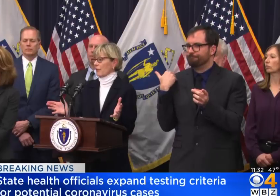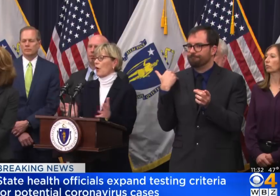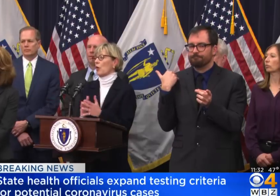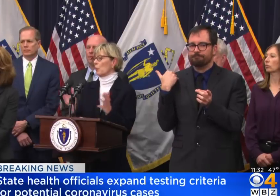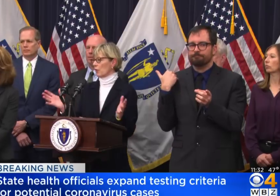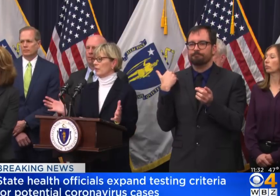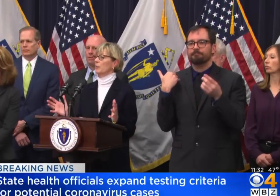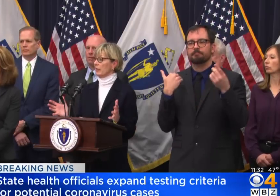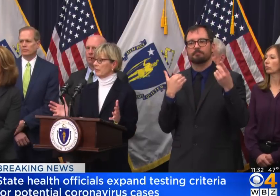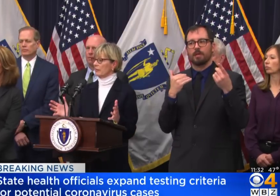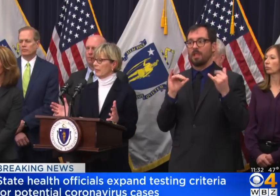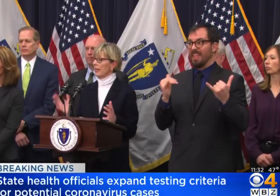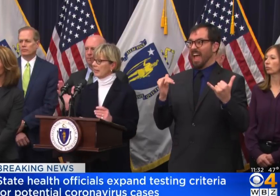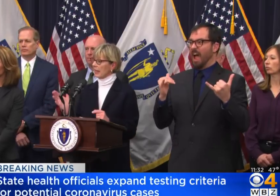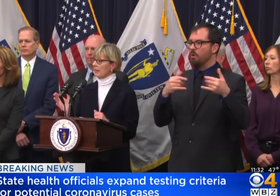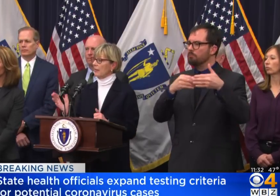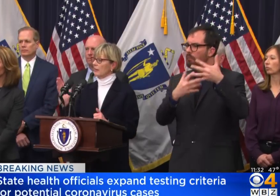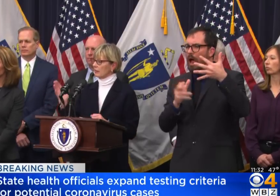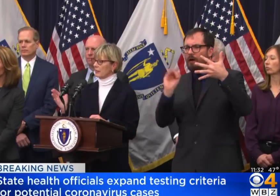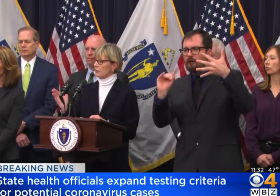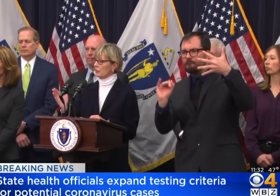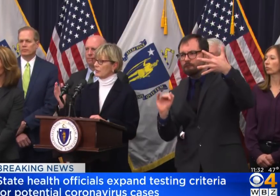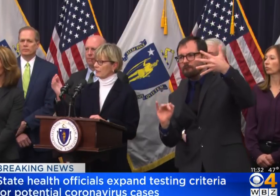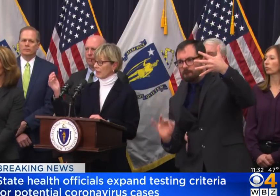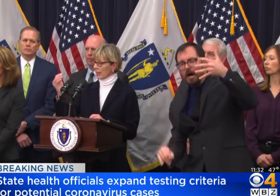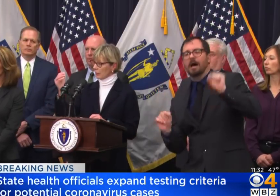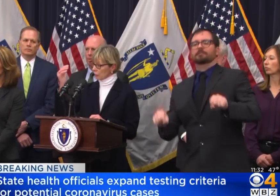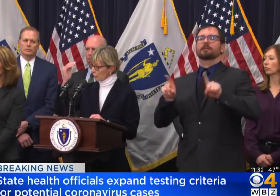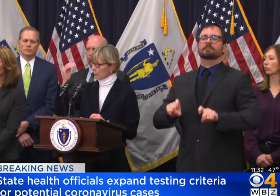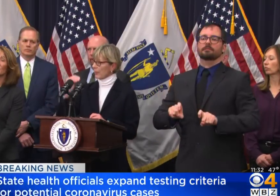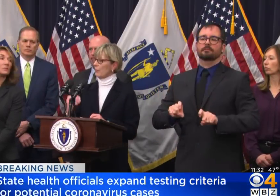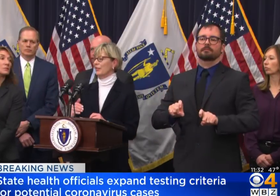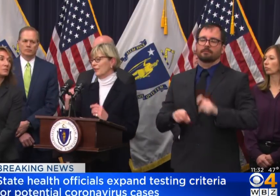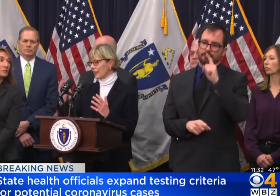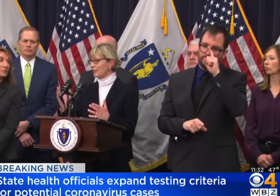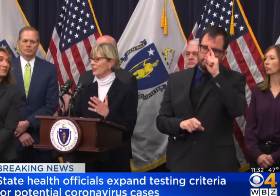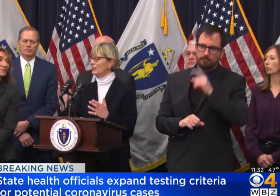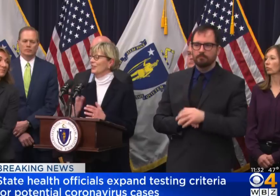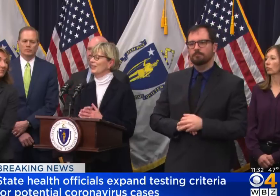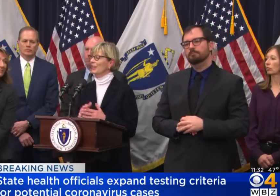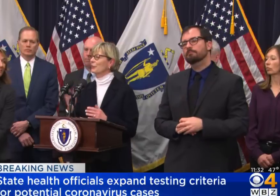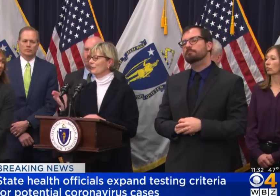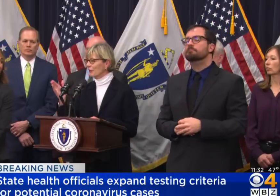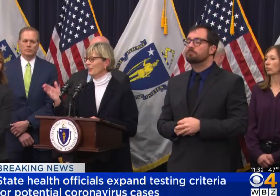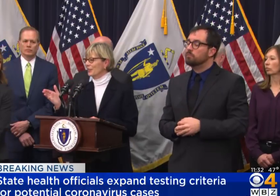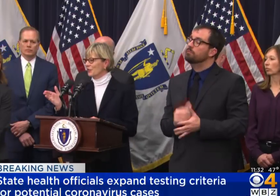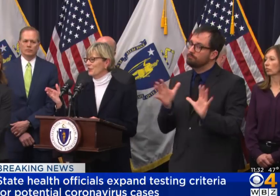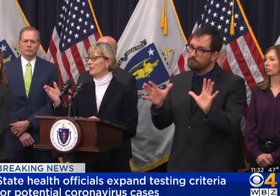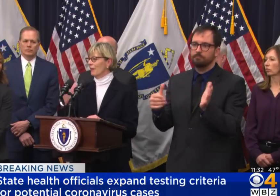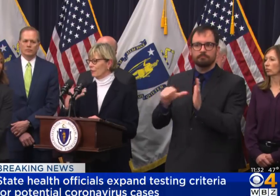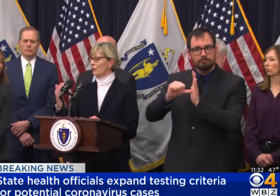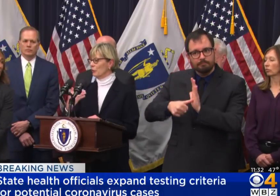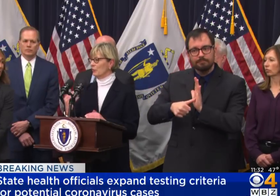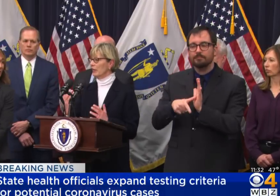I WAS IN THE HOSPITAL. THAT IS REALLY HOW NARROW IT WAS. SO THIS IS FAR MORE EXPANSIVE.